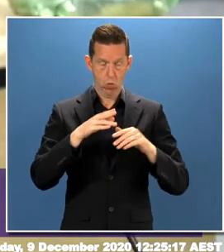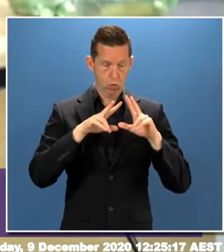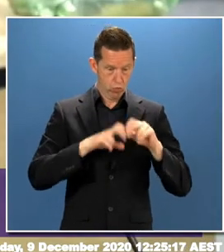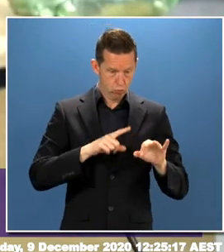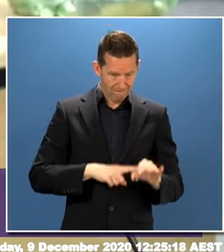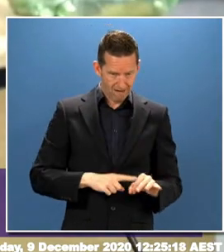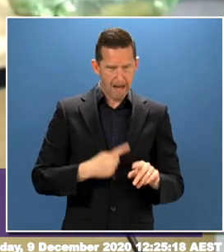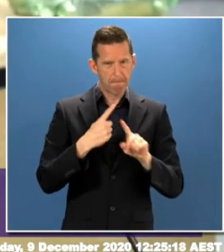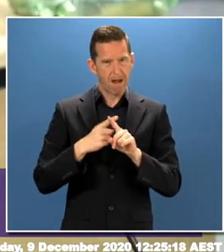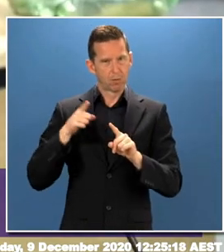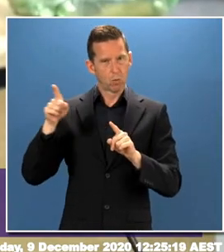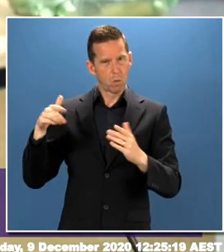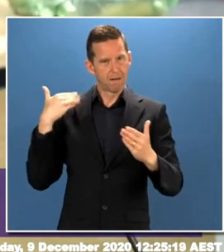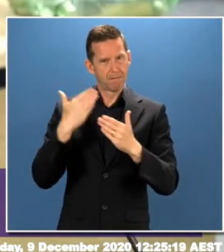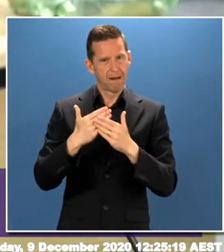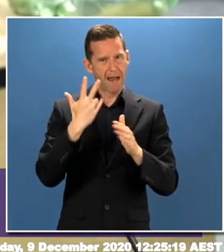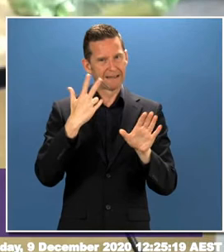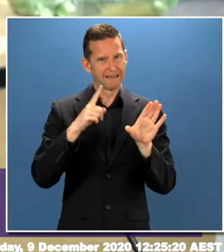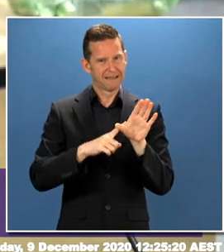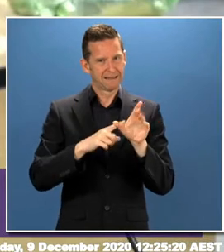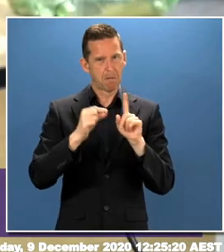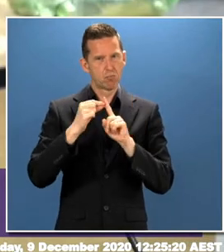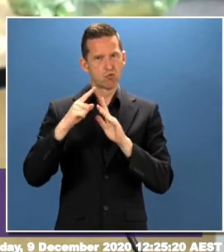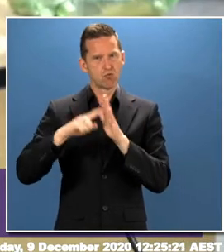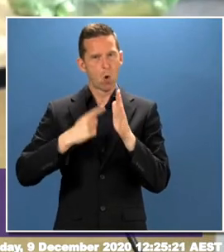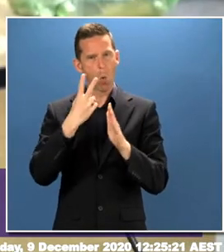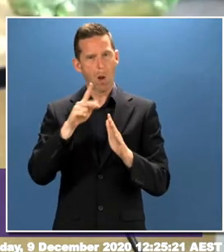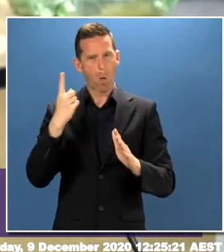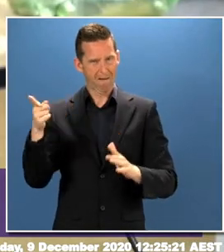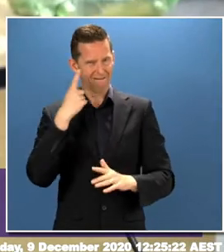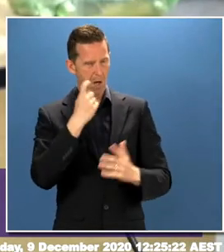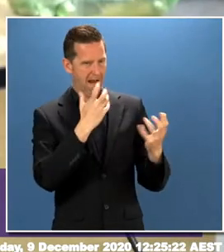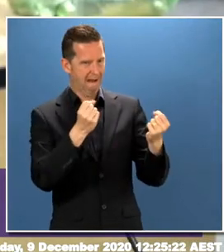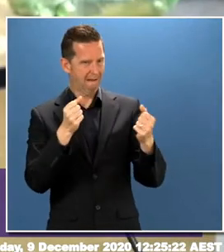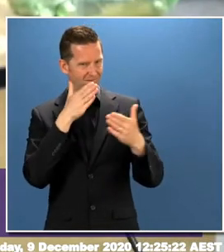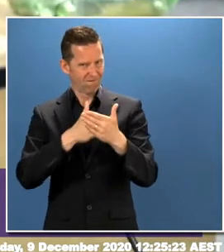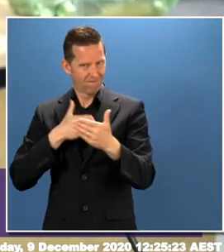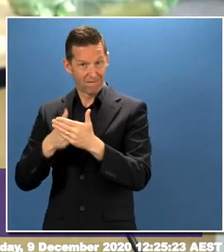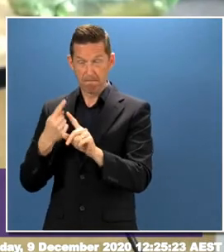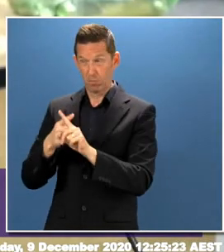Project21, your work with DSANT but also having a daughter with Down Syndrome.